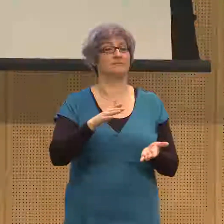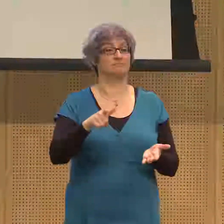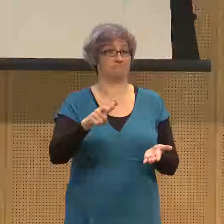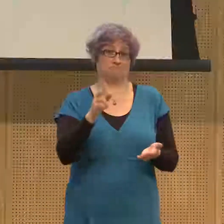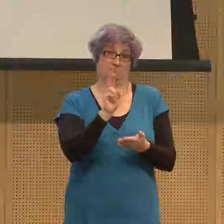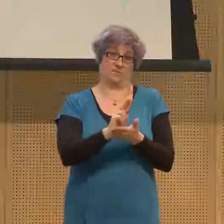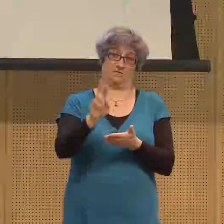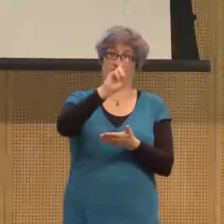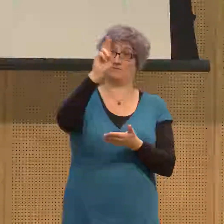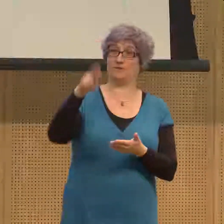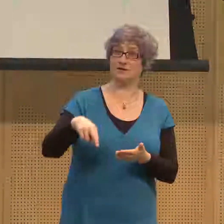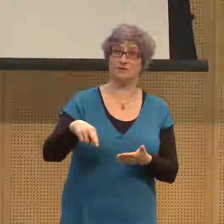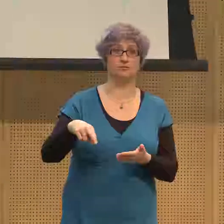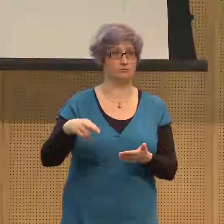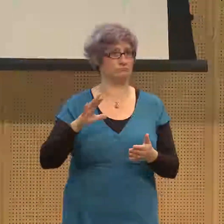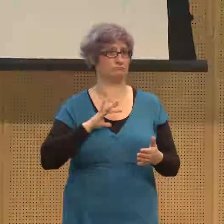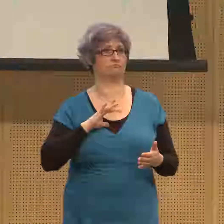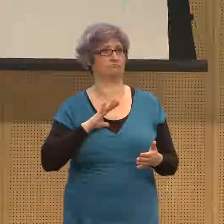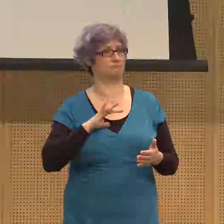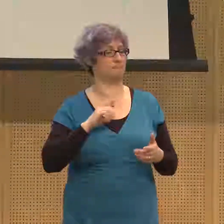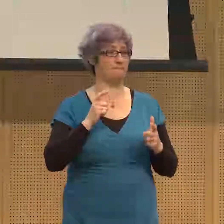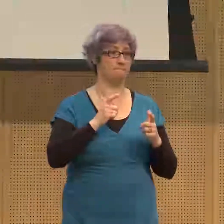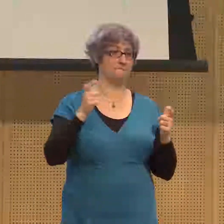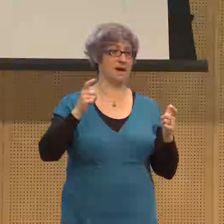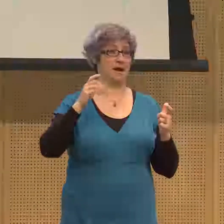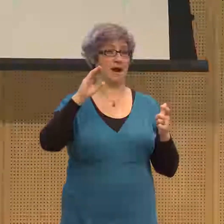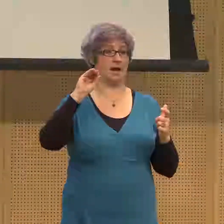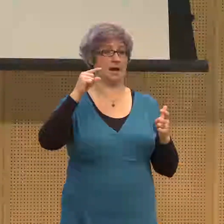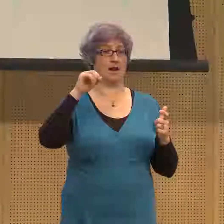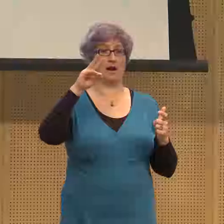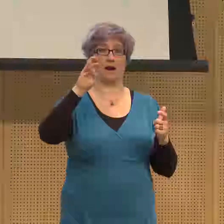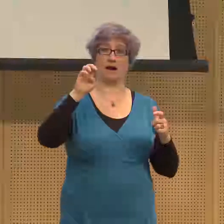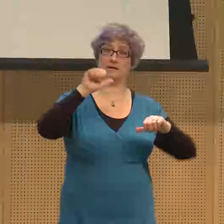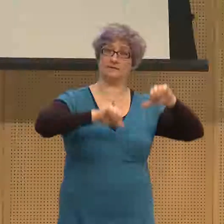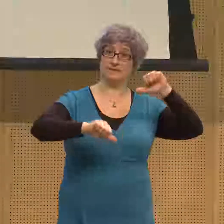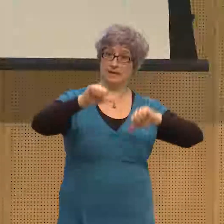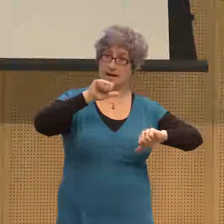Like I said, I applied to graduate school. One went to the University of Rochester,